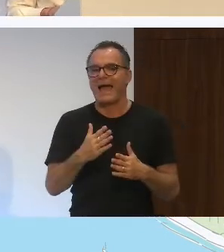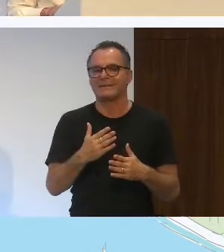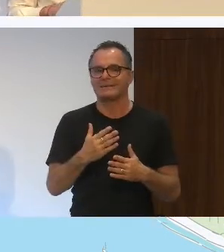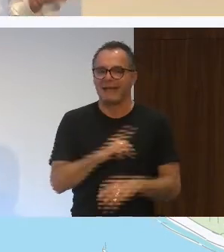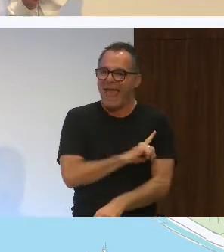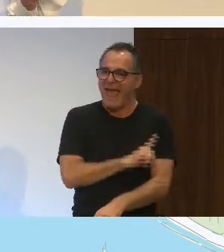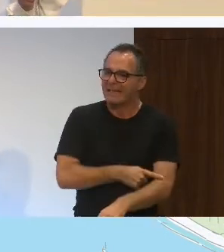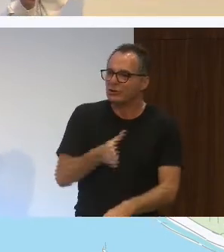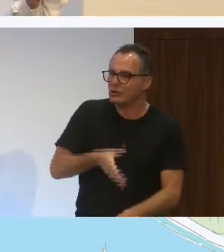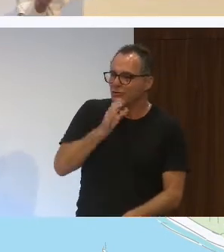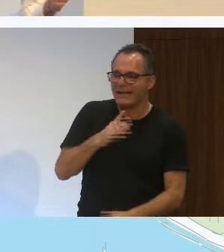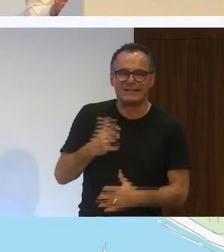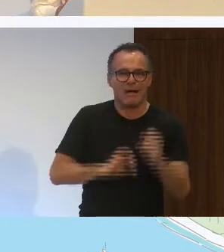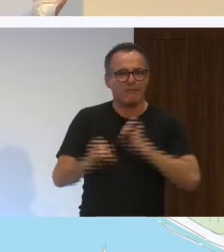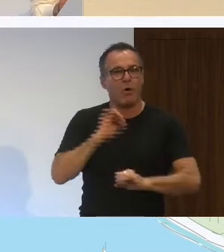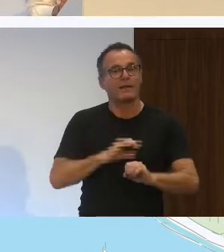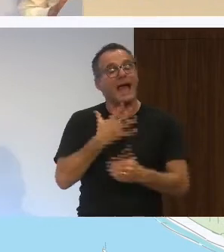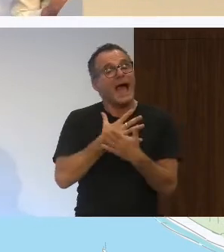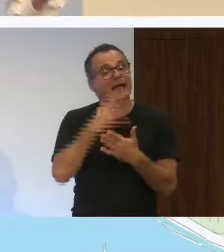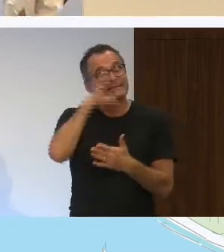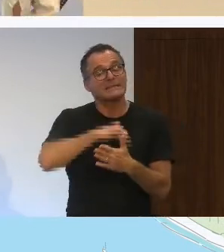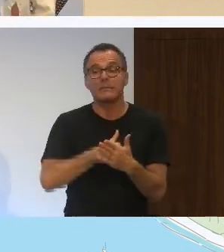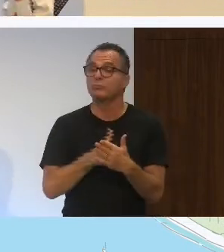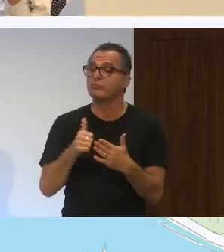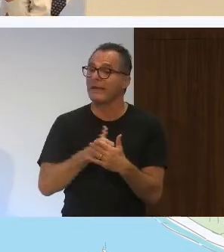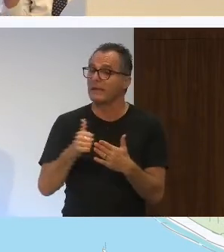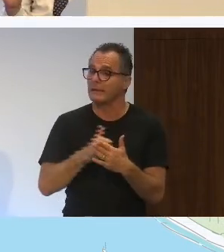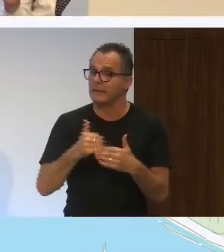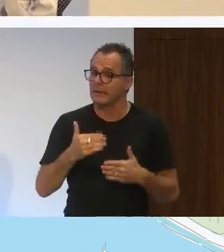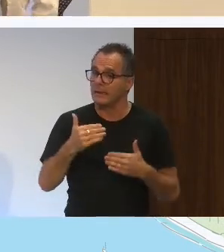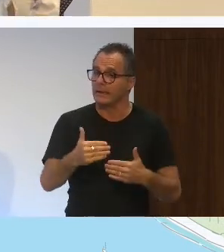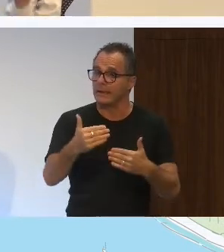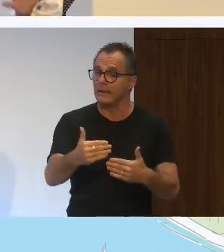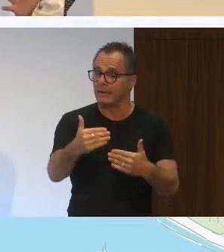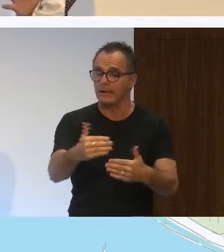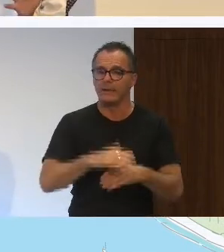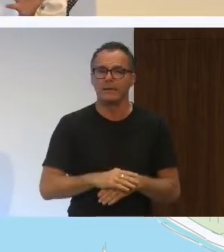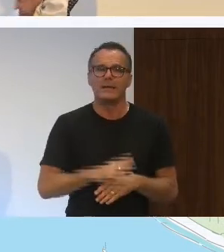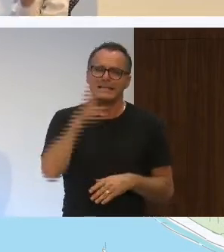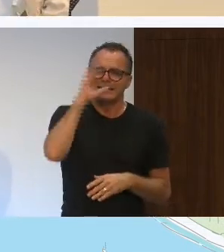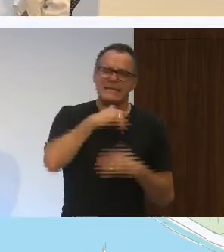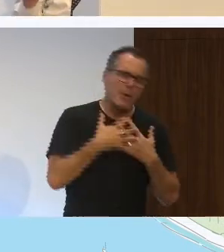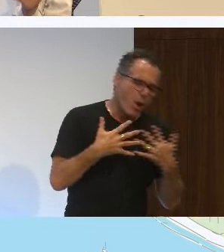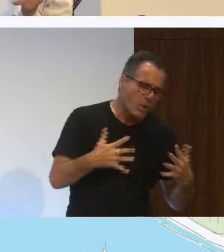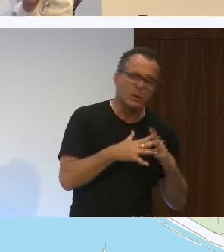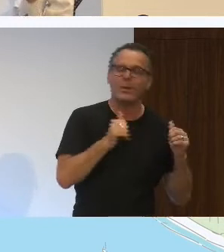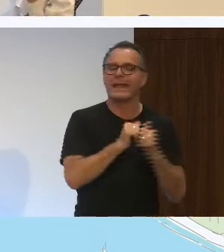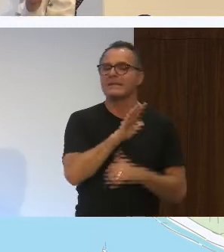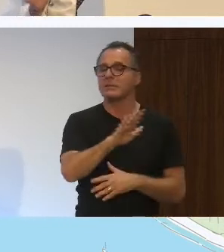have a regular sleep pattern and try not to lie in at weekends. Try not to nap during the day because these things